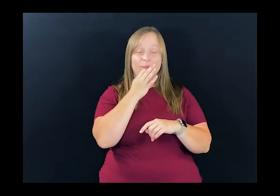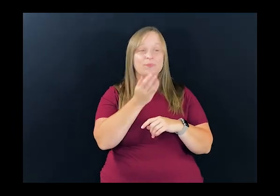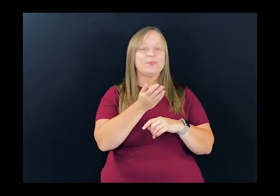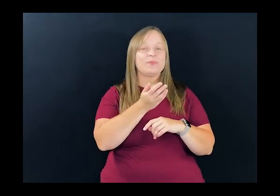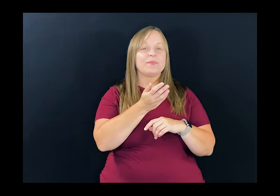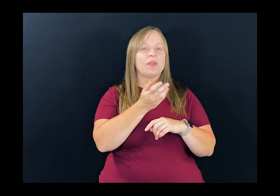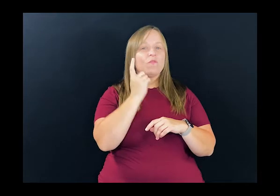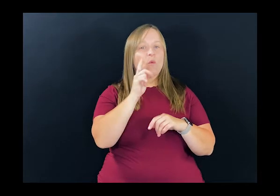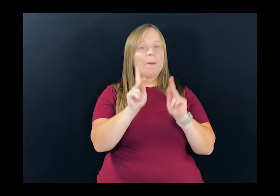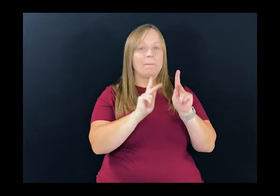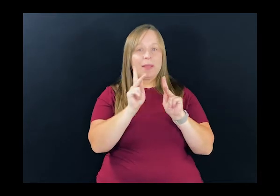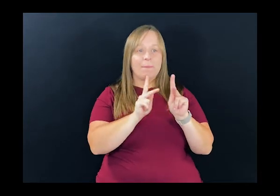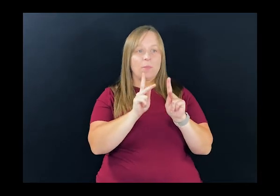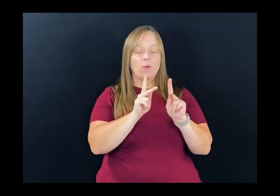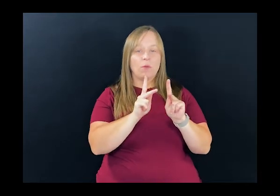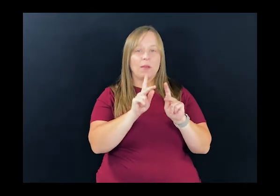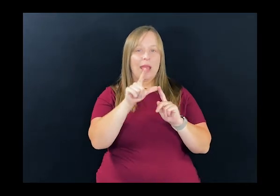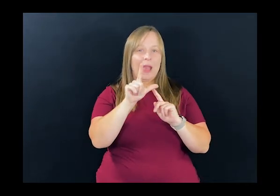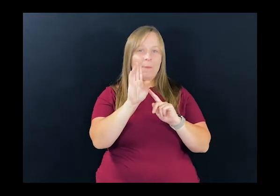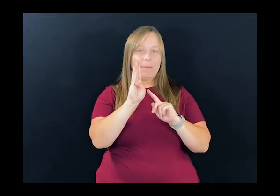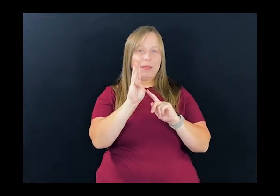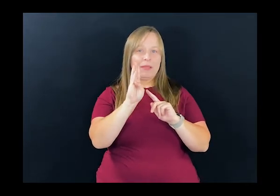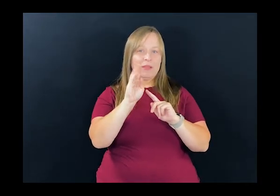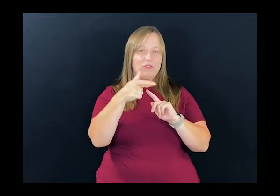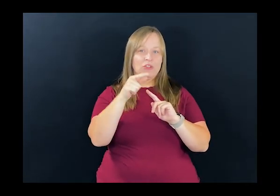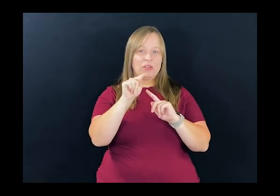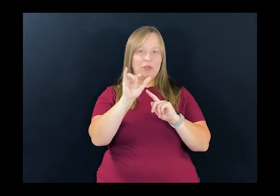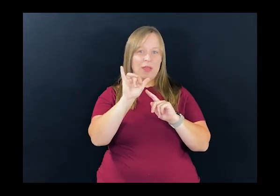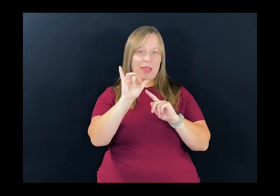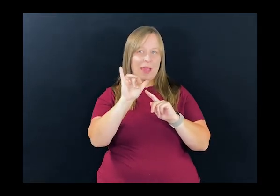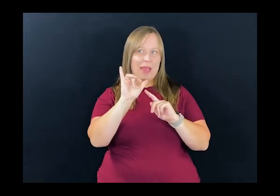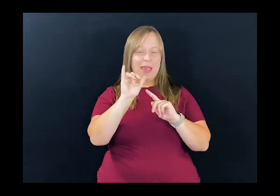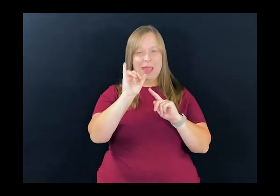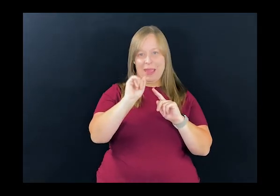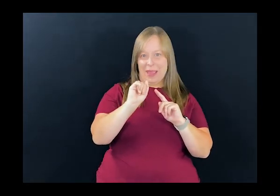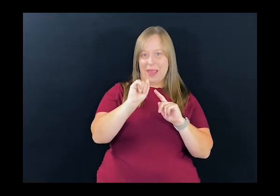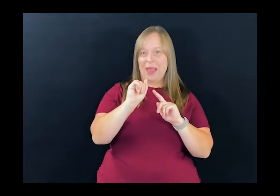for people that are LGBTQAI resources.